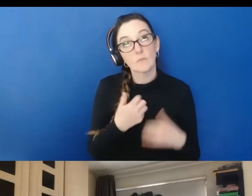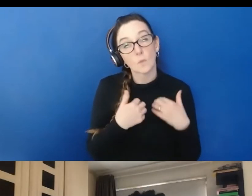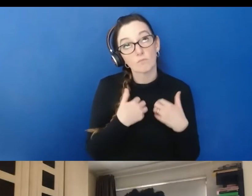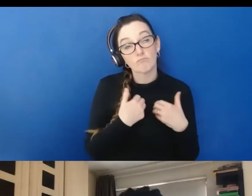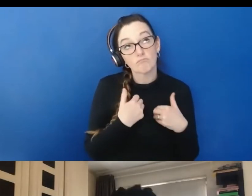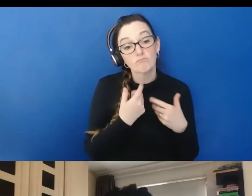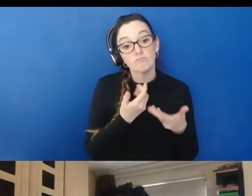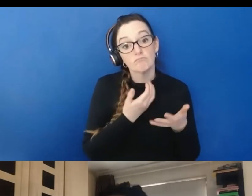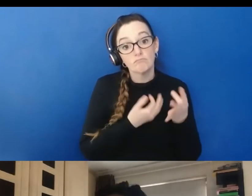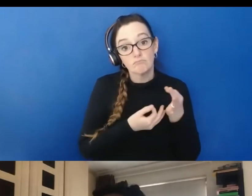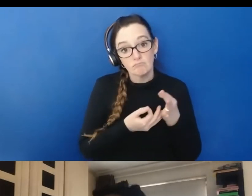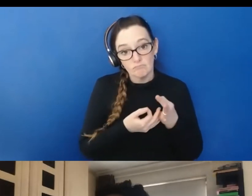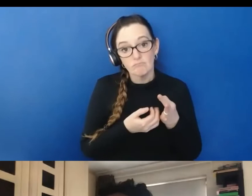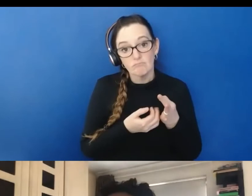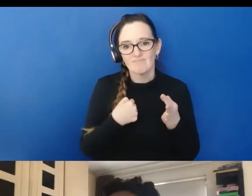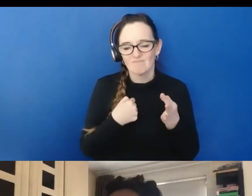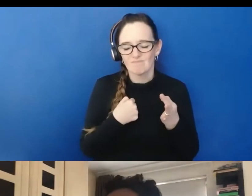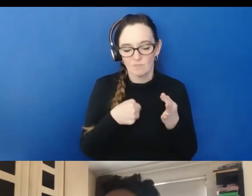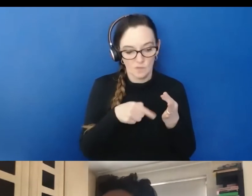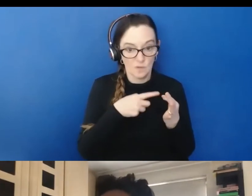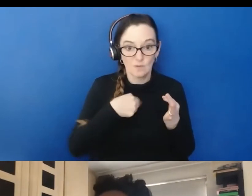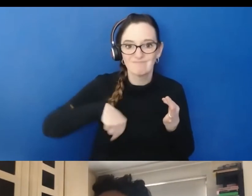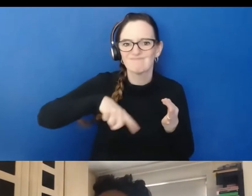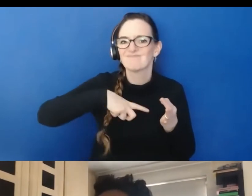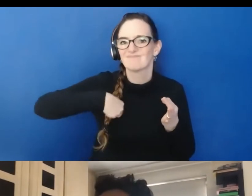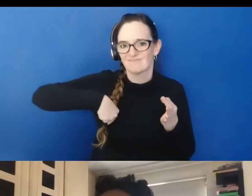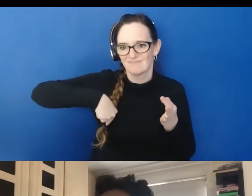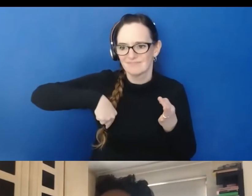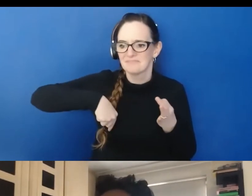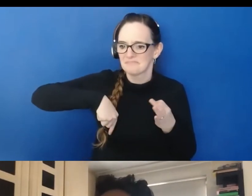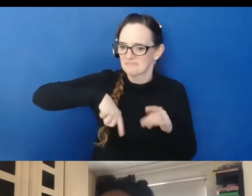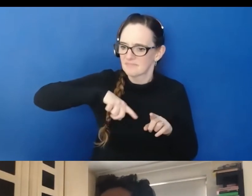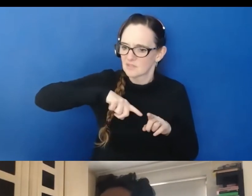And that's something we are really trying to cope with.